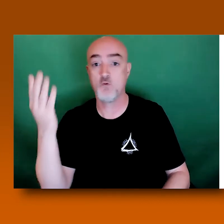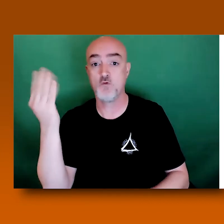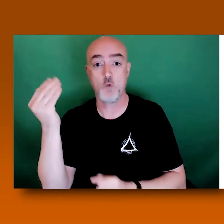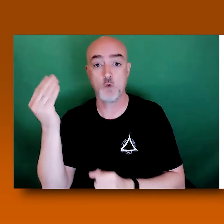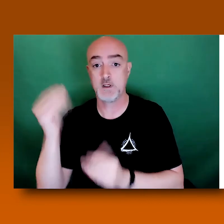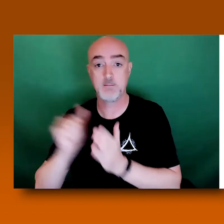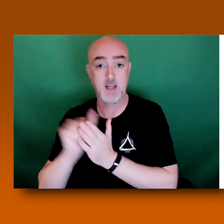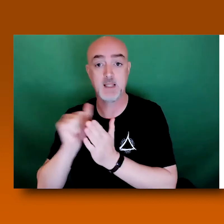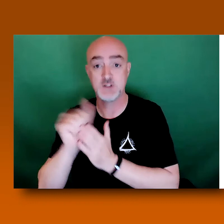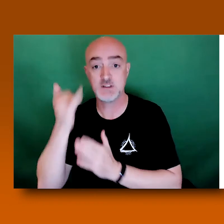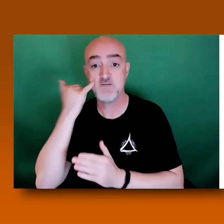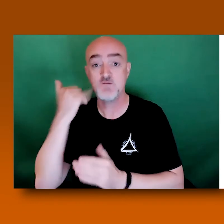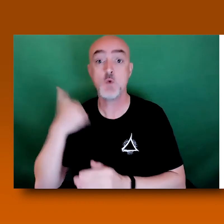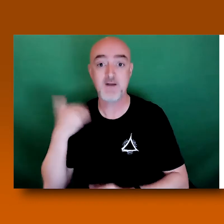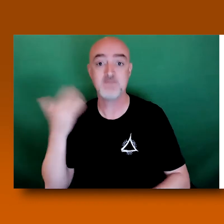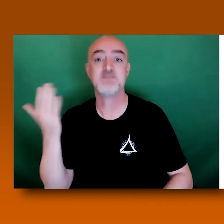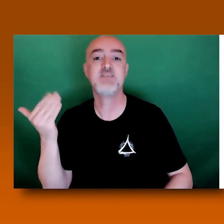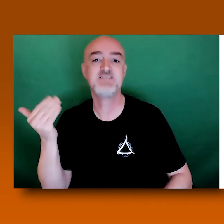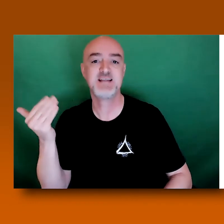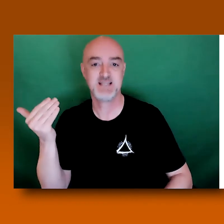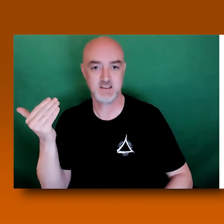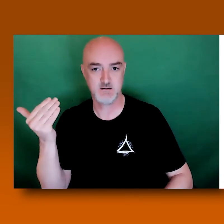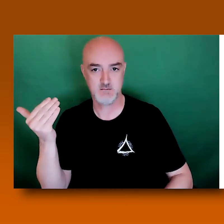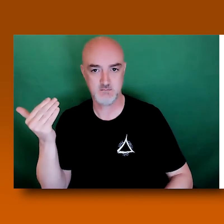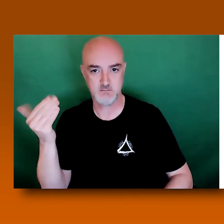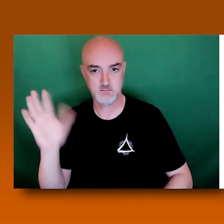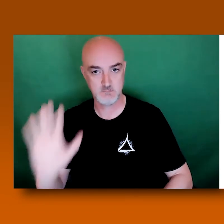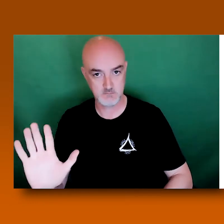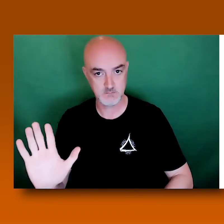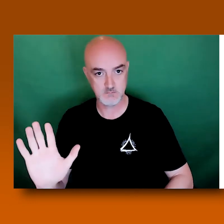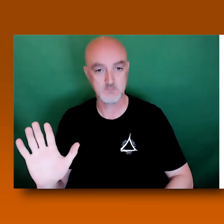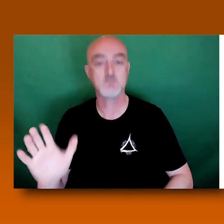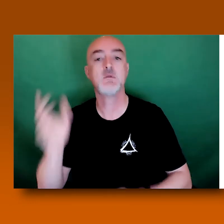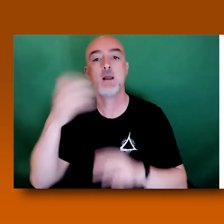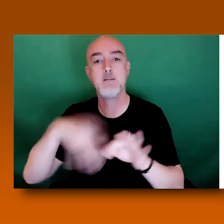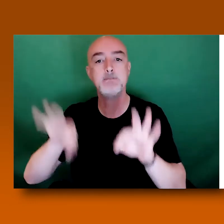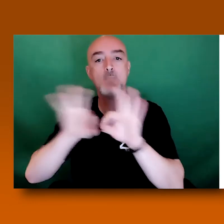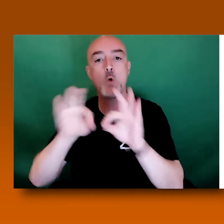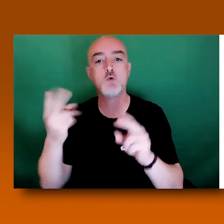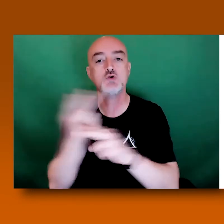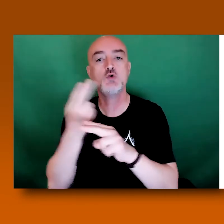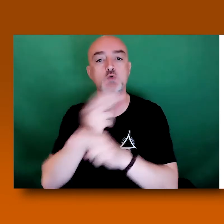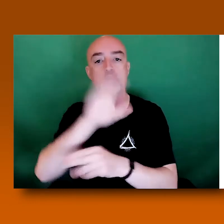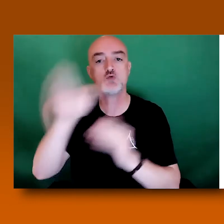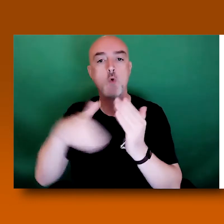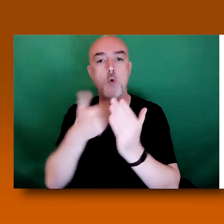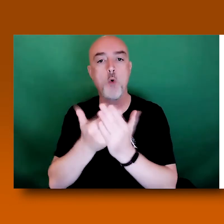Don't submit 14 pages if you have 15 pages' worth of information.